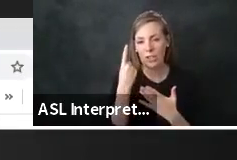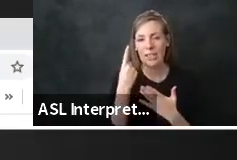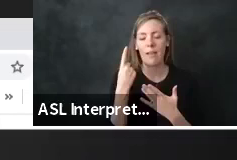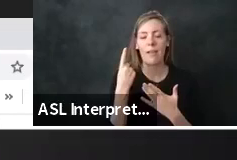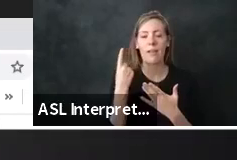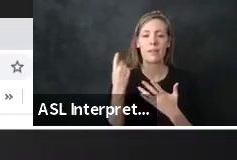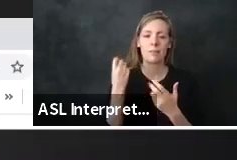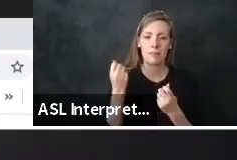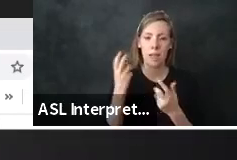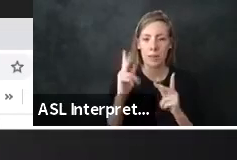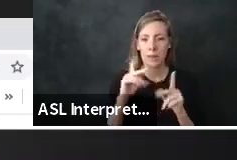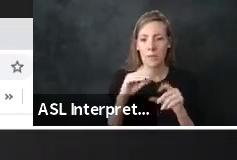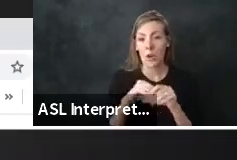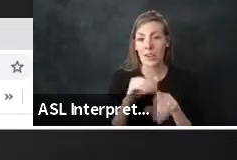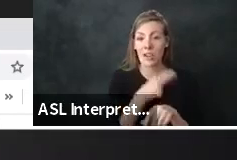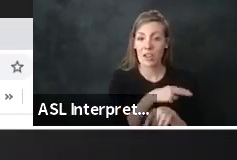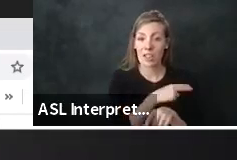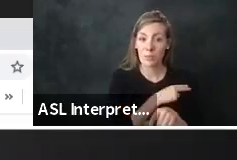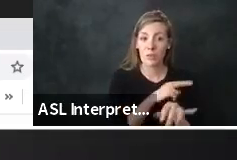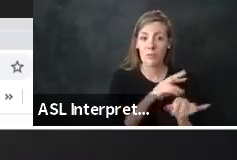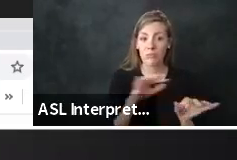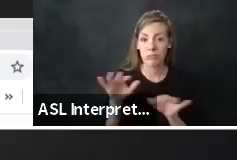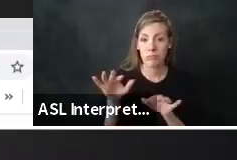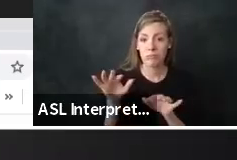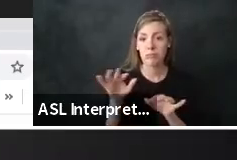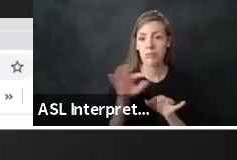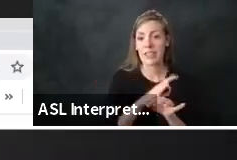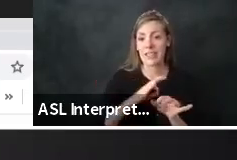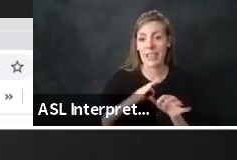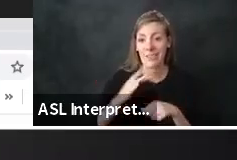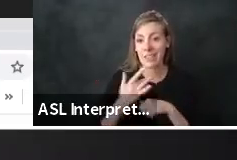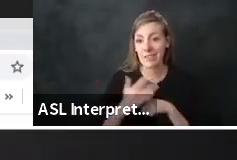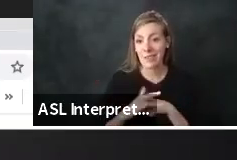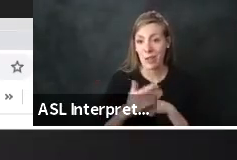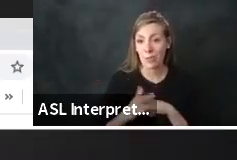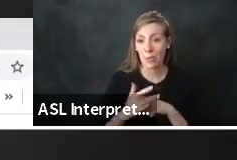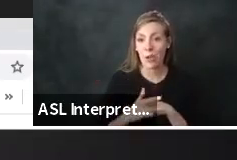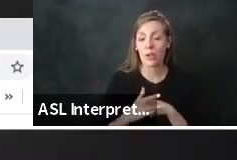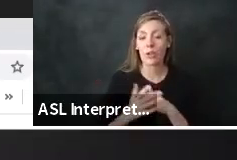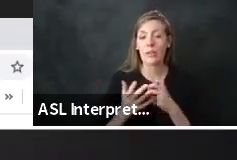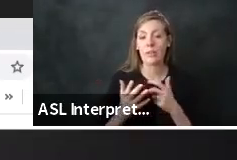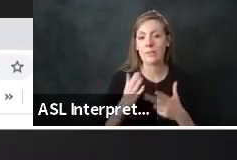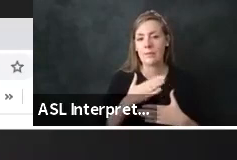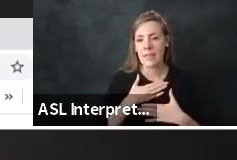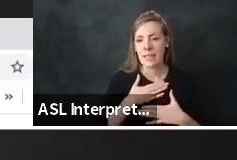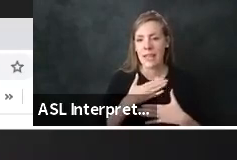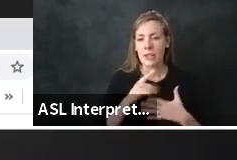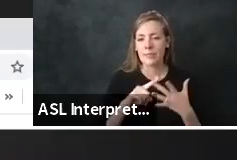hospitalizations staffing, availability of ventilators and hospital beds.